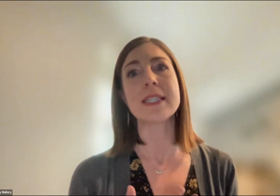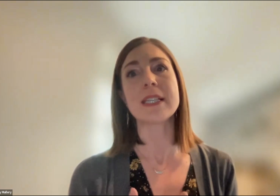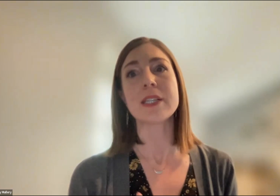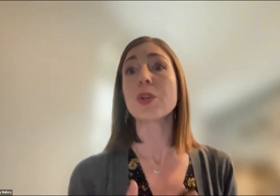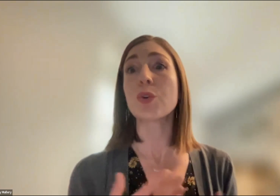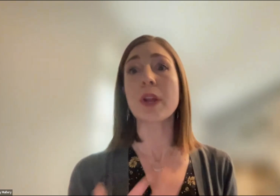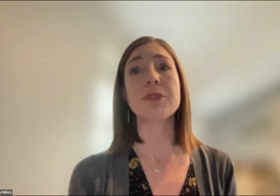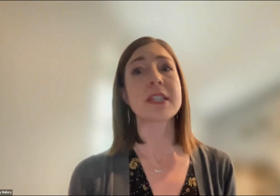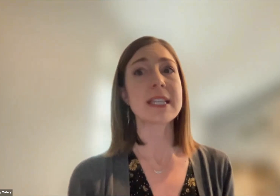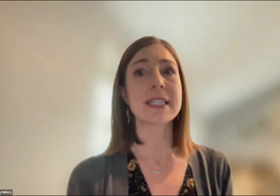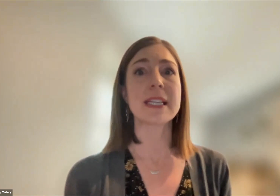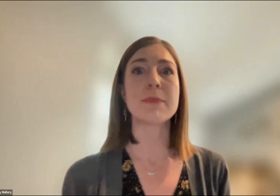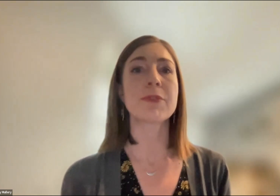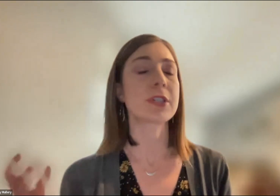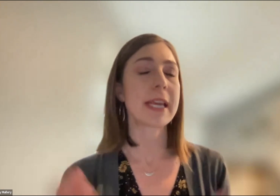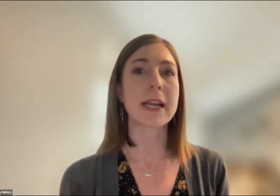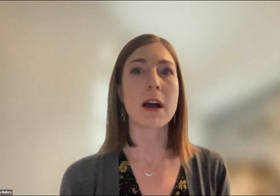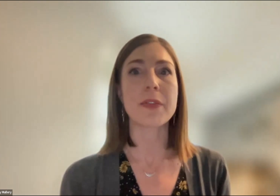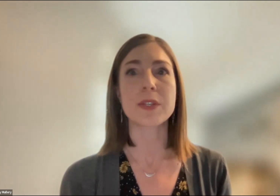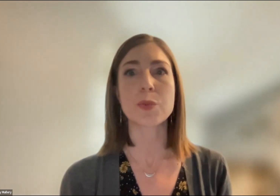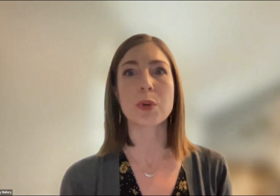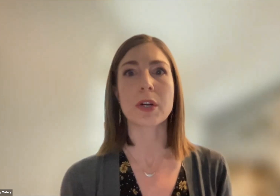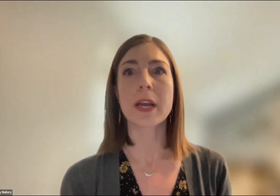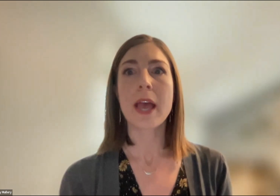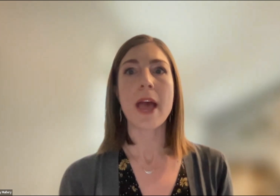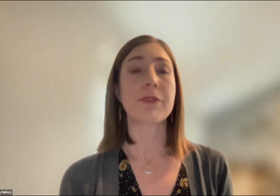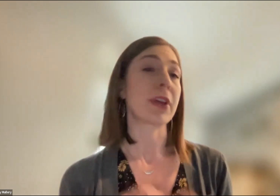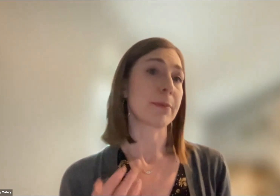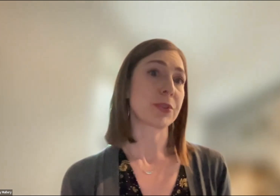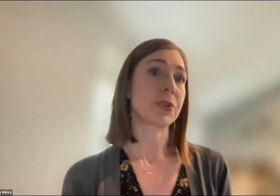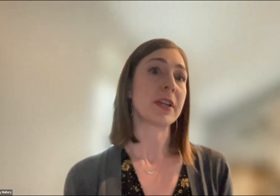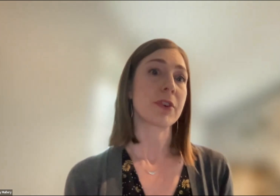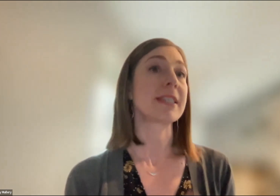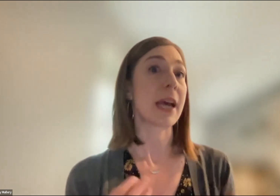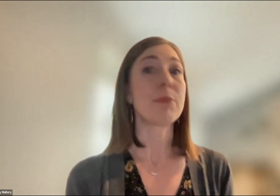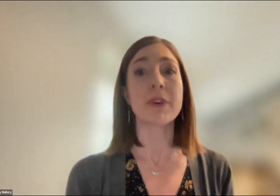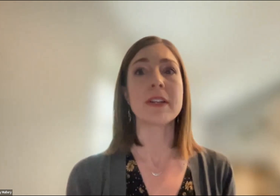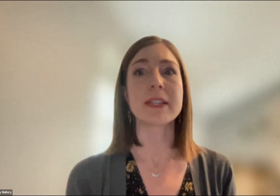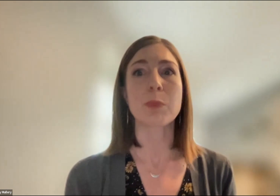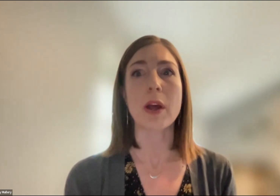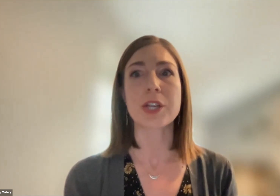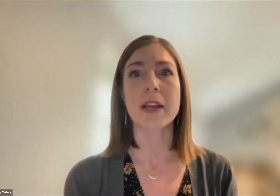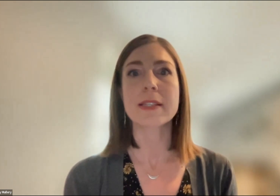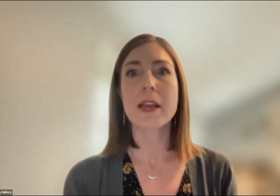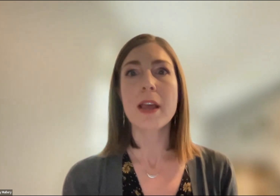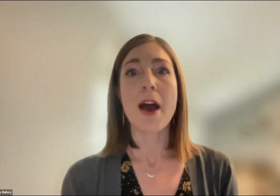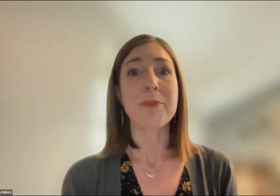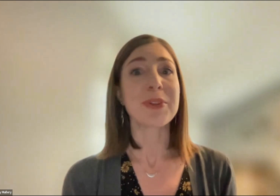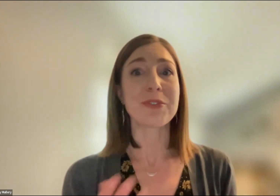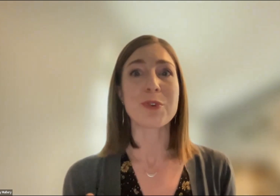So humanities Tc. is grateful to this team for taking on this work and for the opportunity for us to help fund this project.